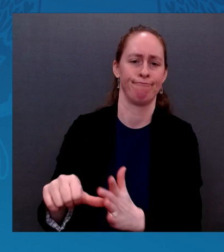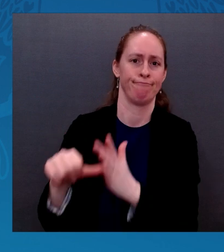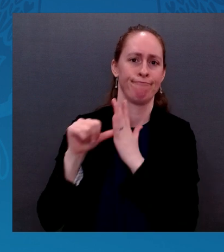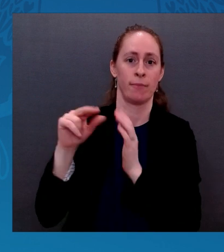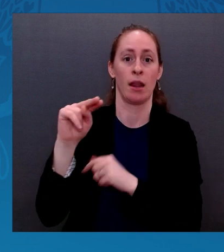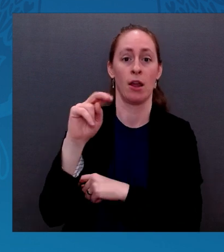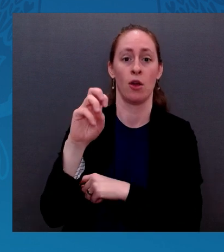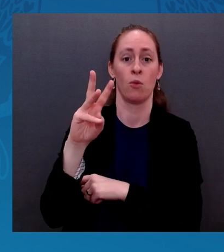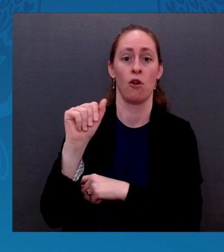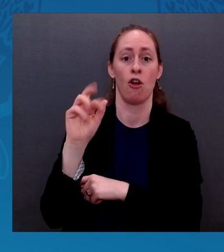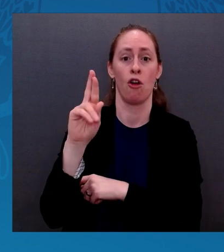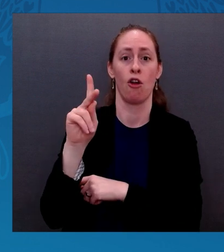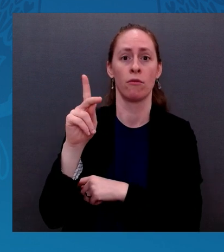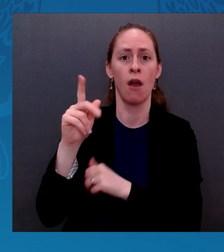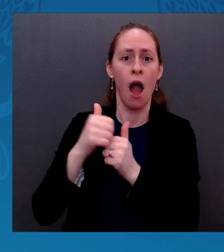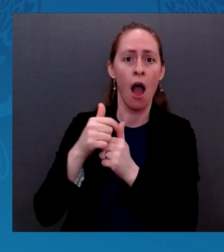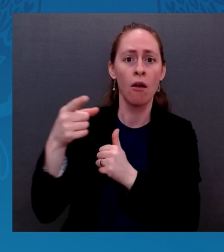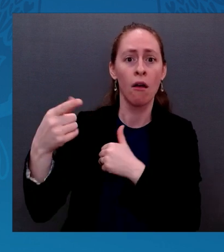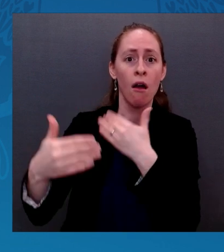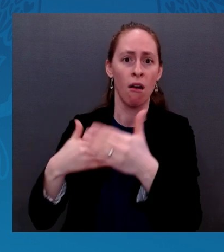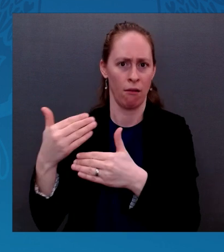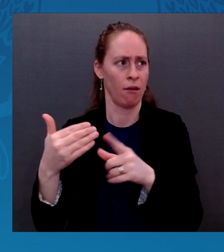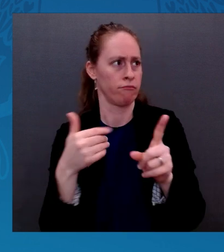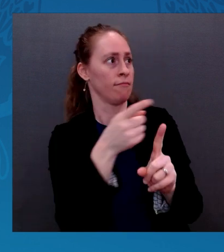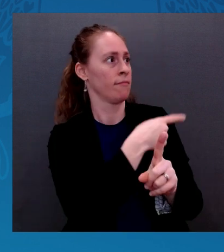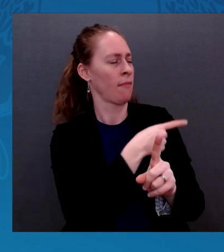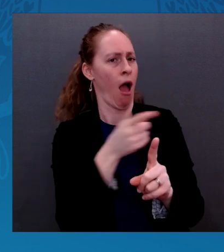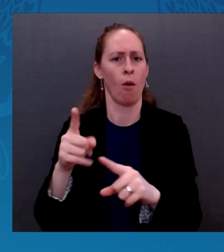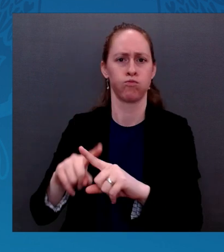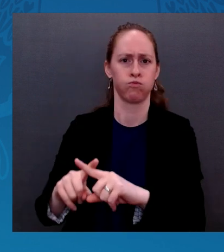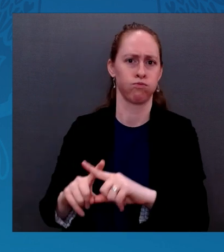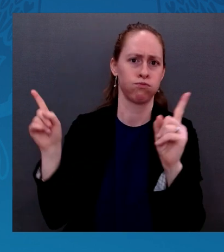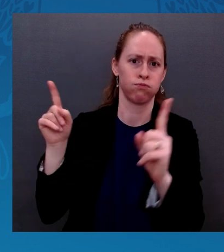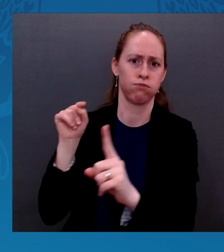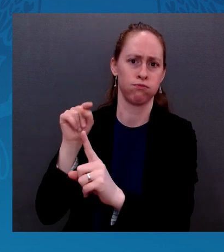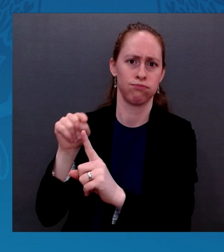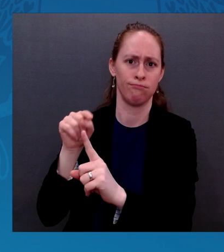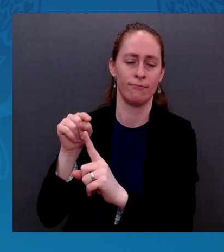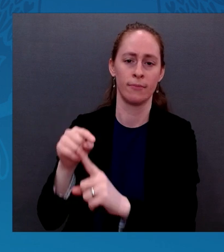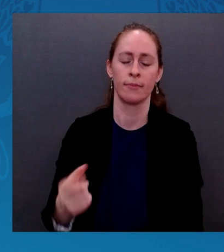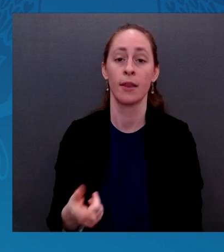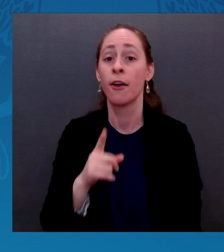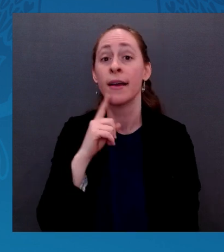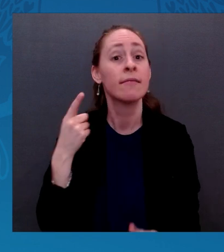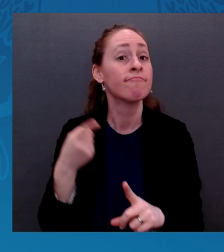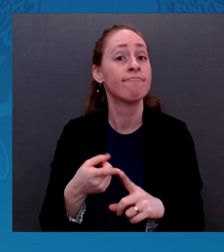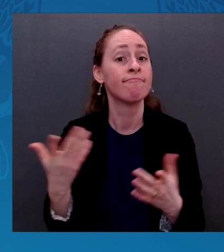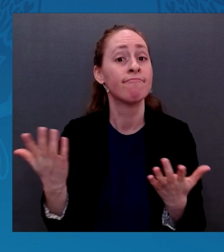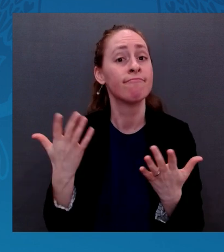is the communication with the community. And as these women said, it's the education they've given their residents